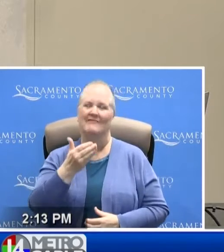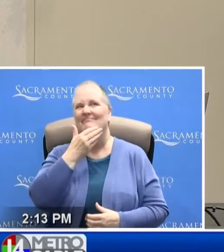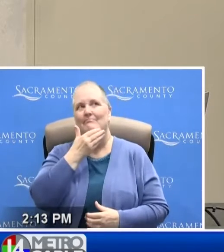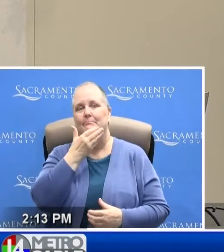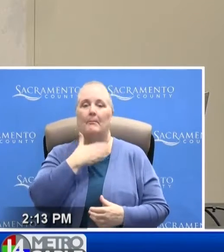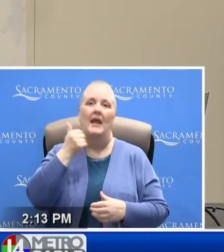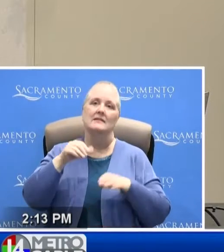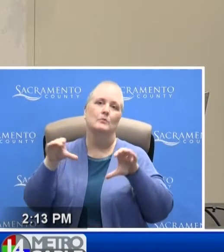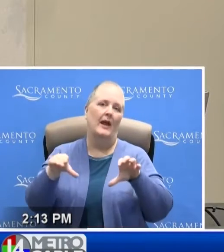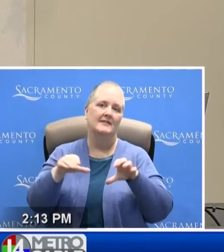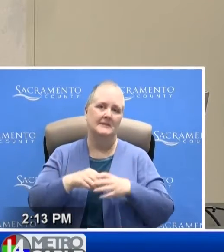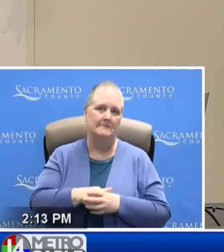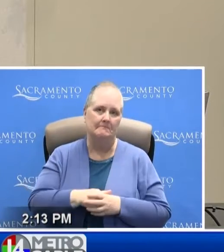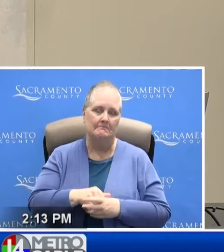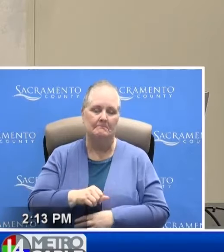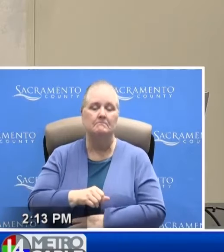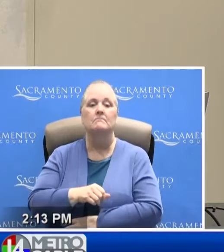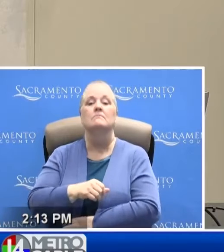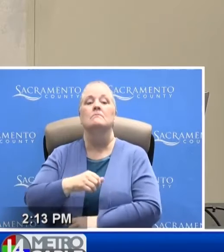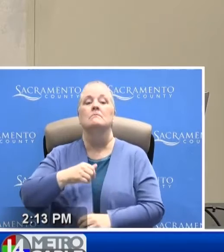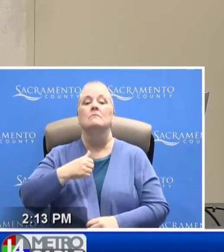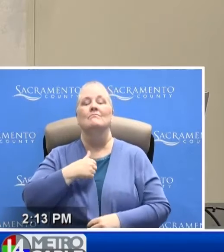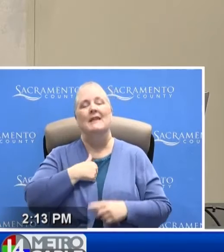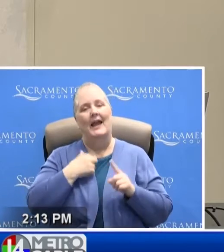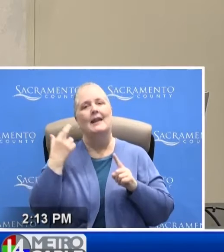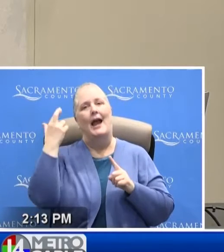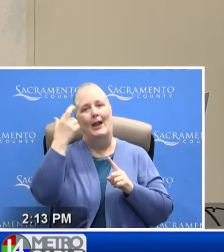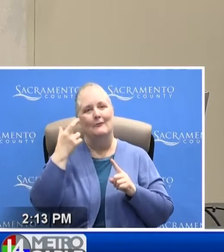and I will also be I realize it's ten years early,